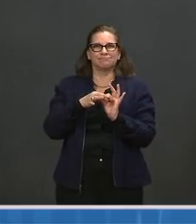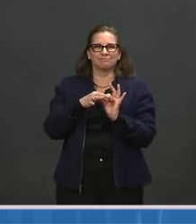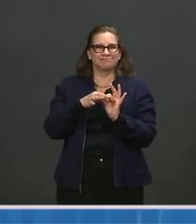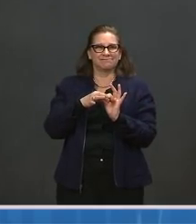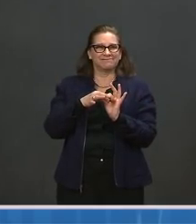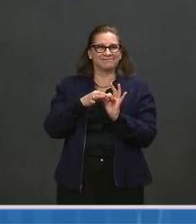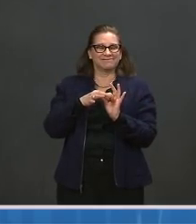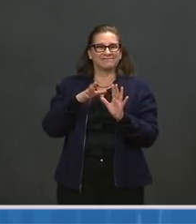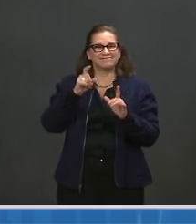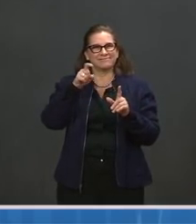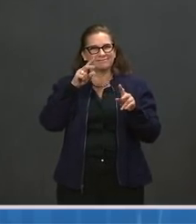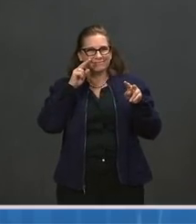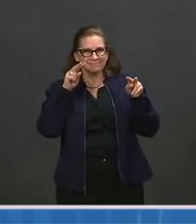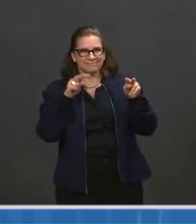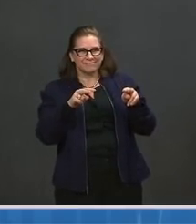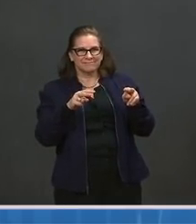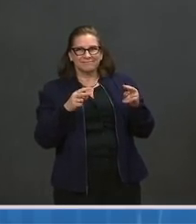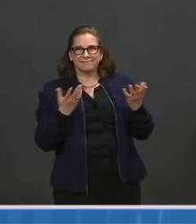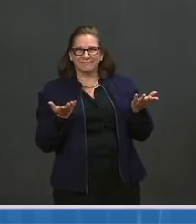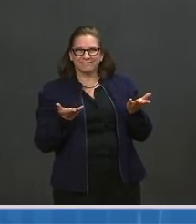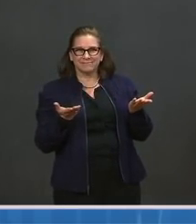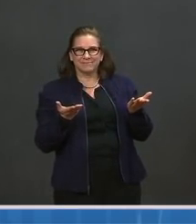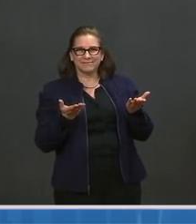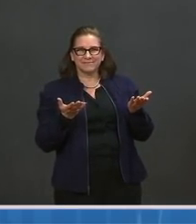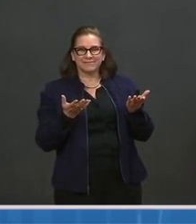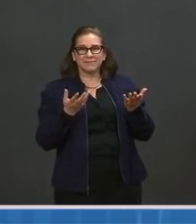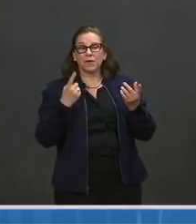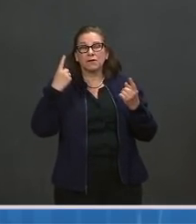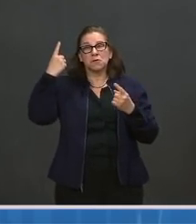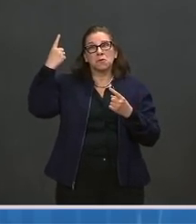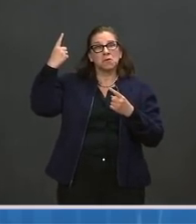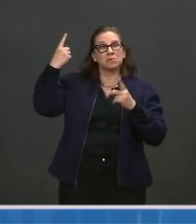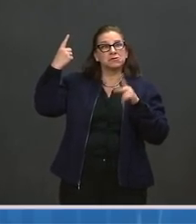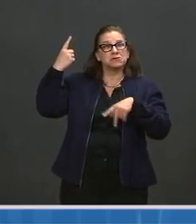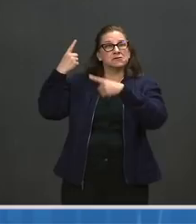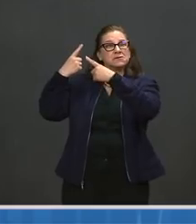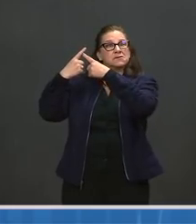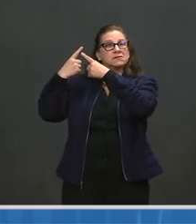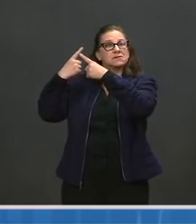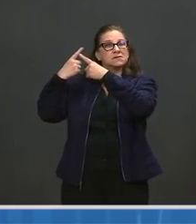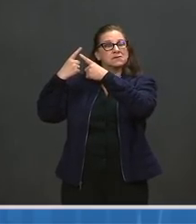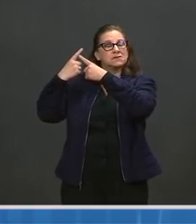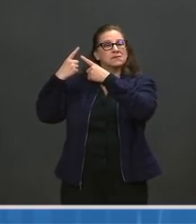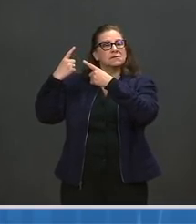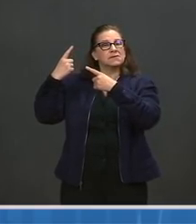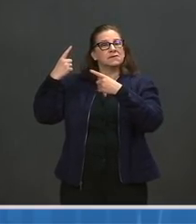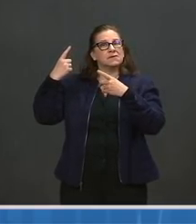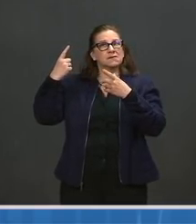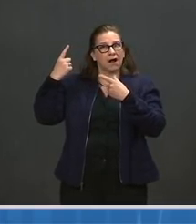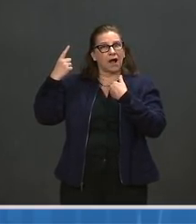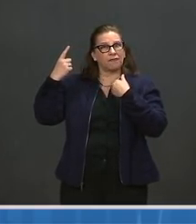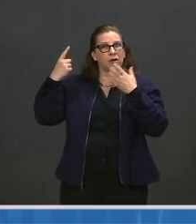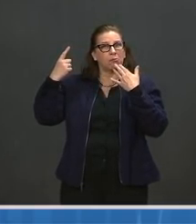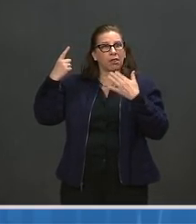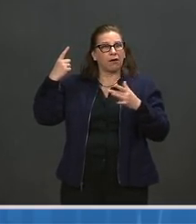would be anyway in society. And the European Medicines Agency -- the EMA --